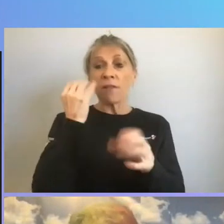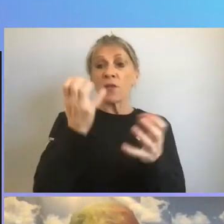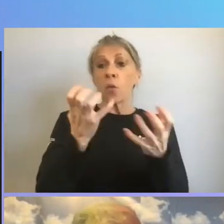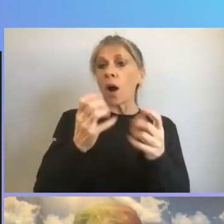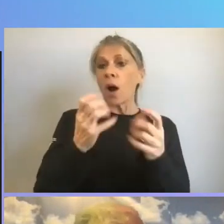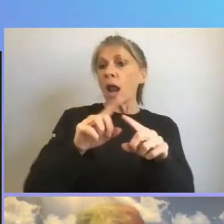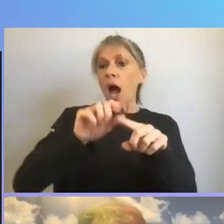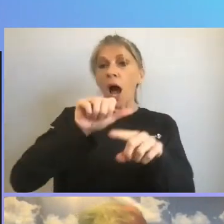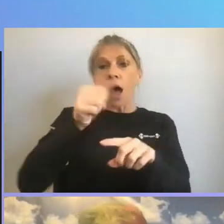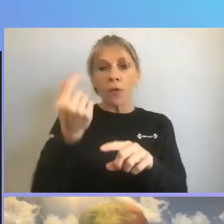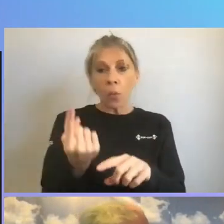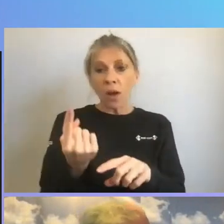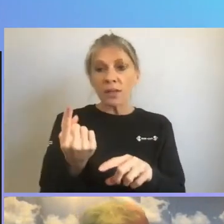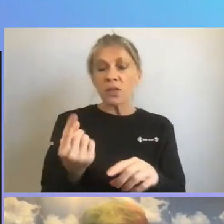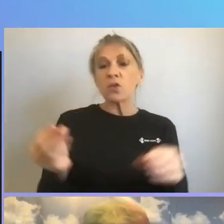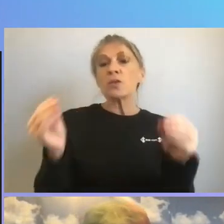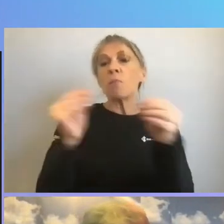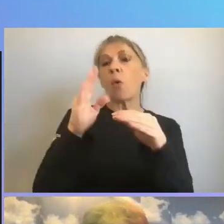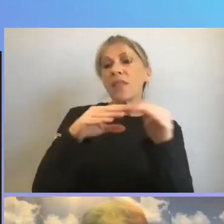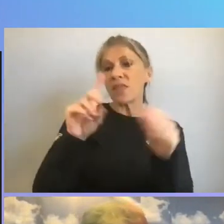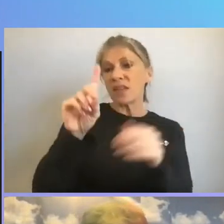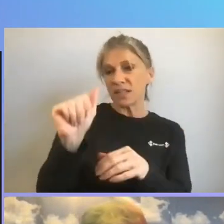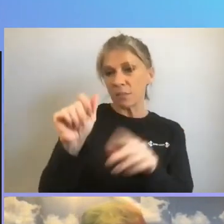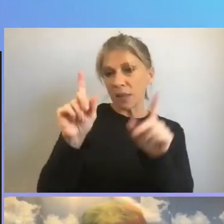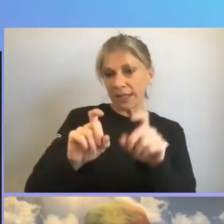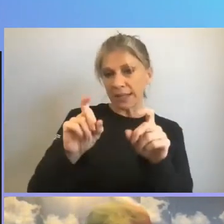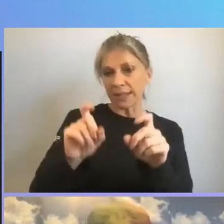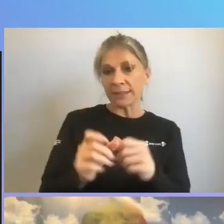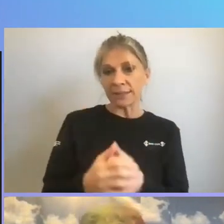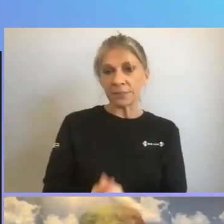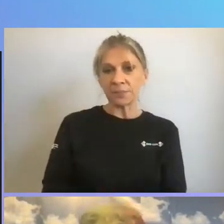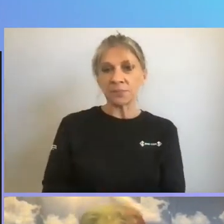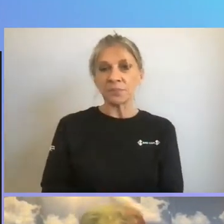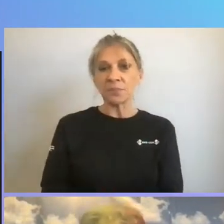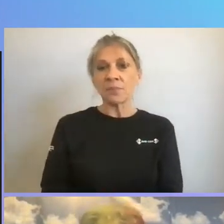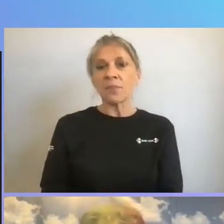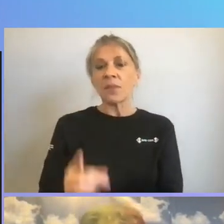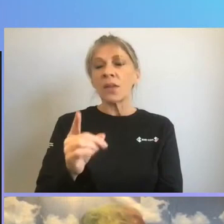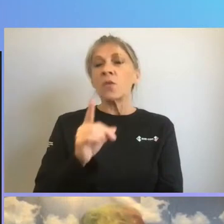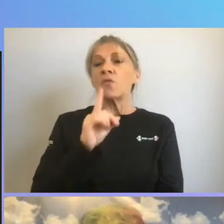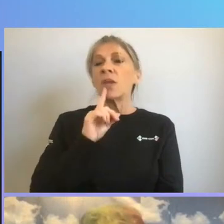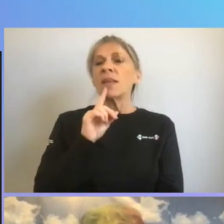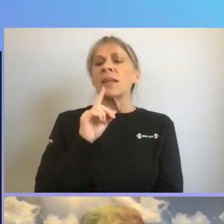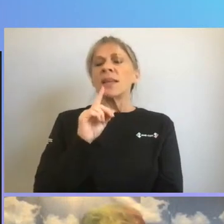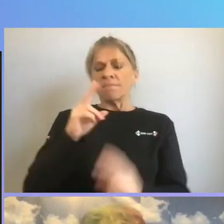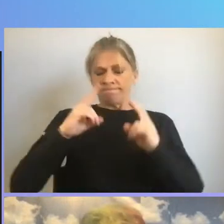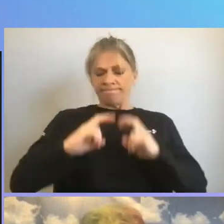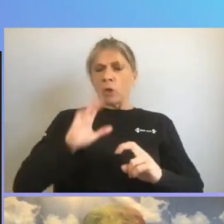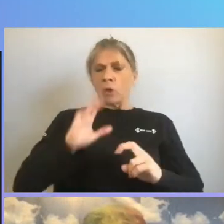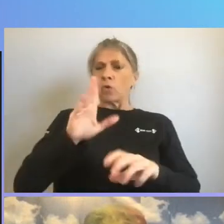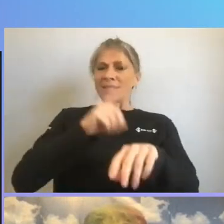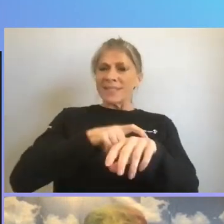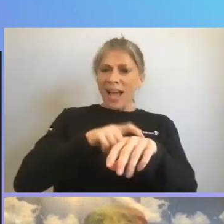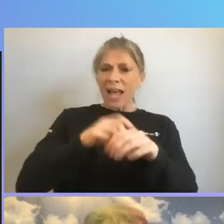ones besides the disability test . Um, take stock of your time